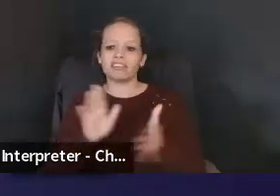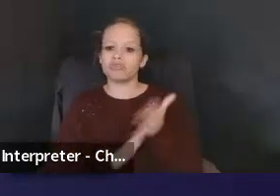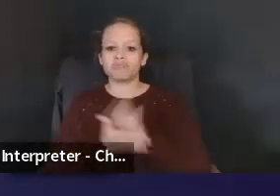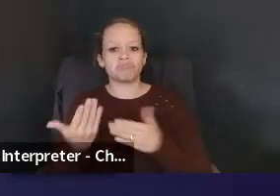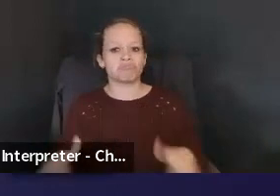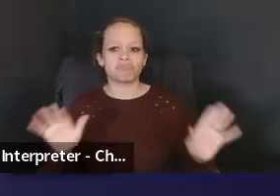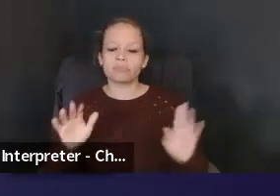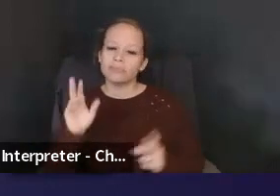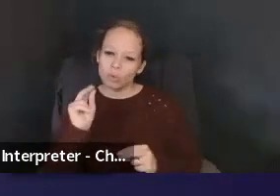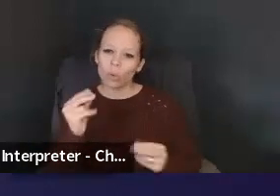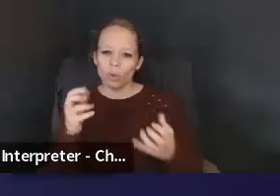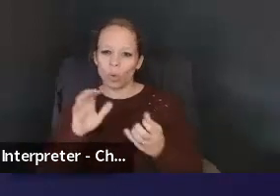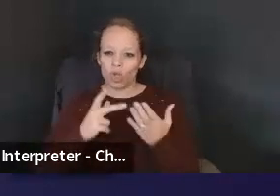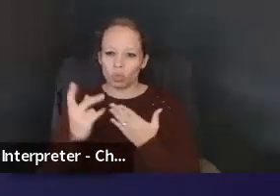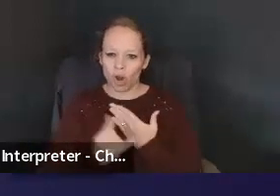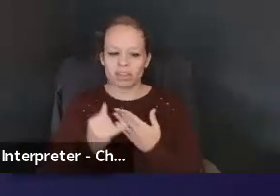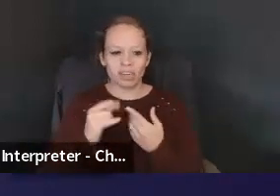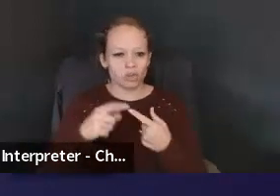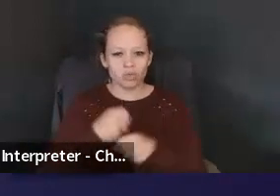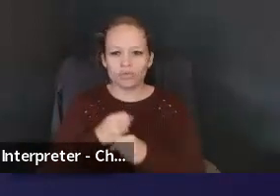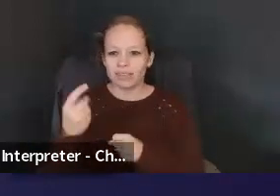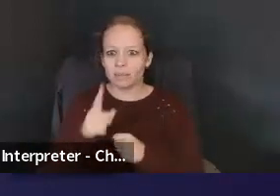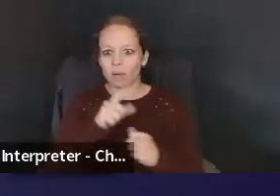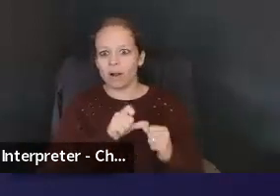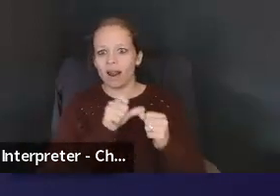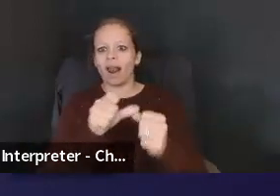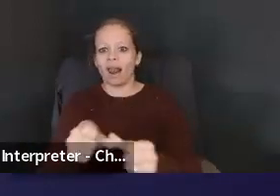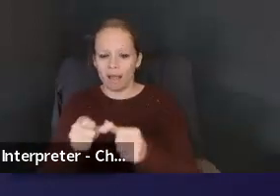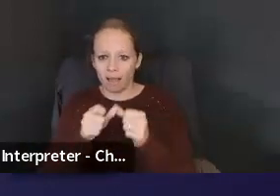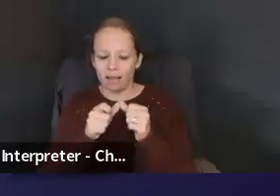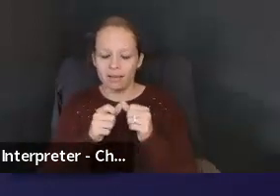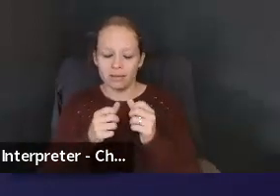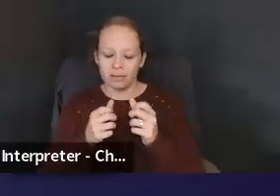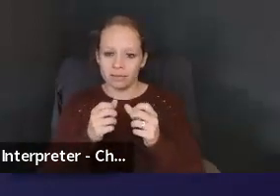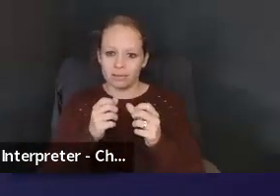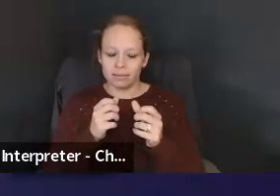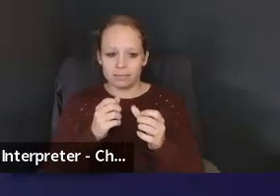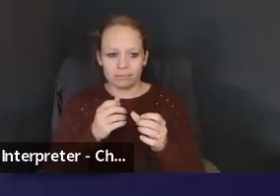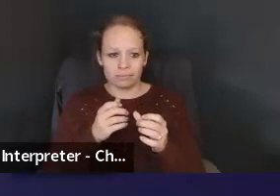something that will last past the funding period. And so, you really want to be thoughtful about,